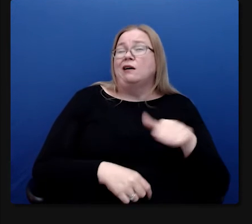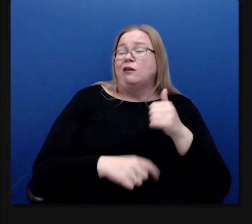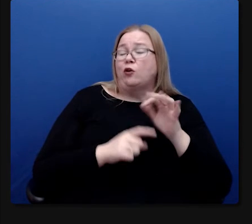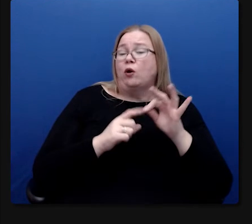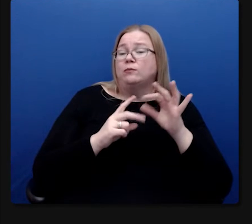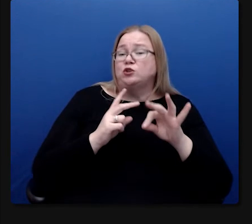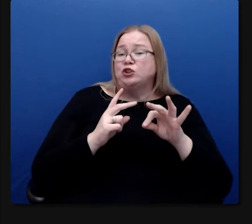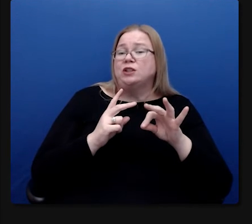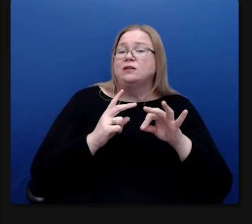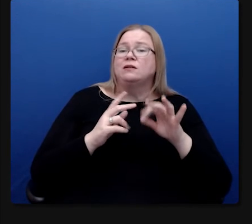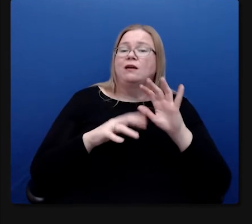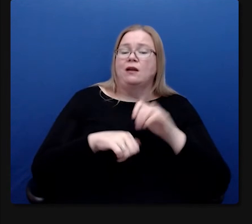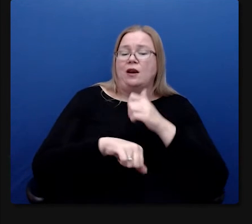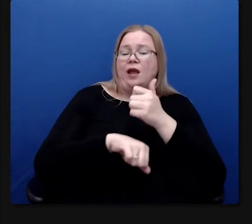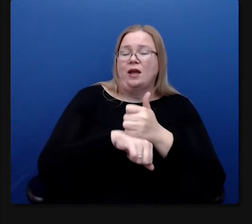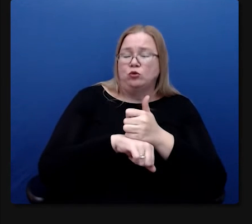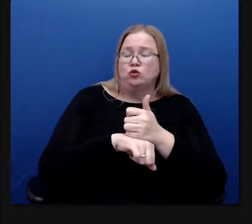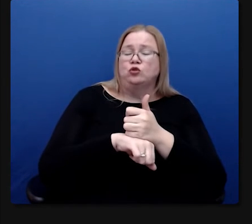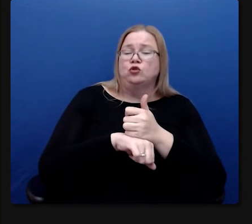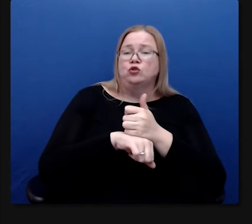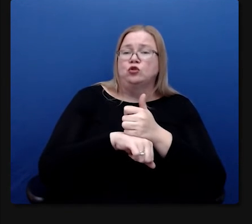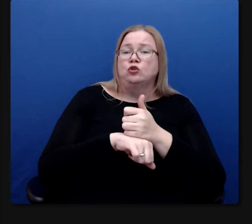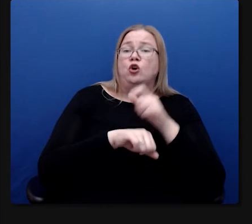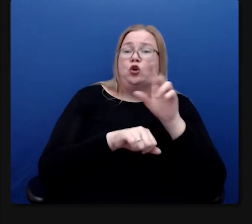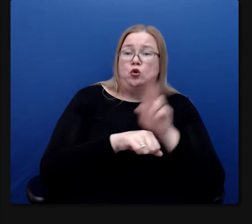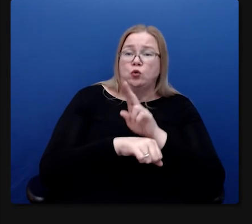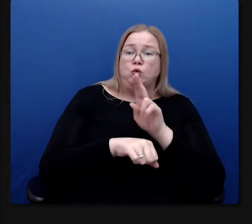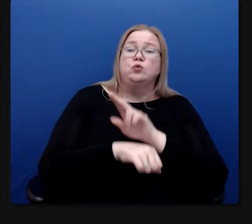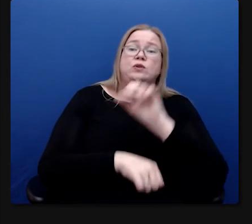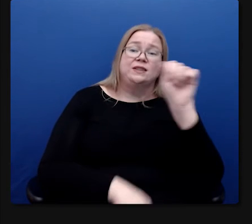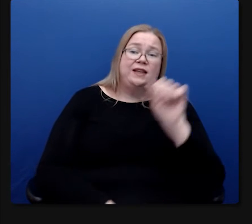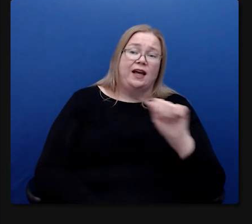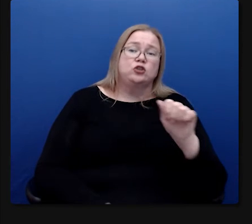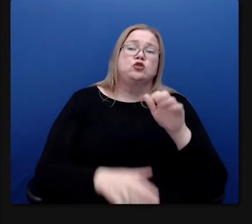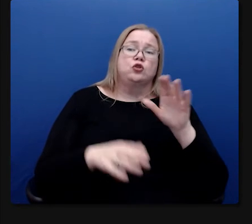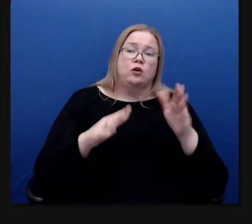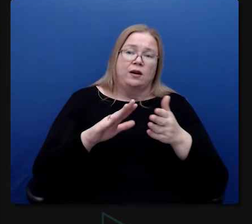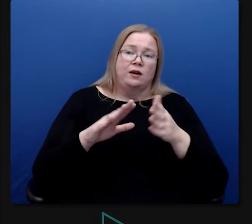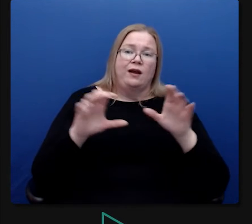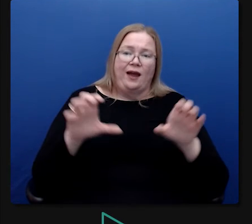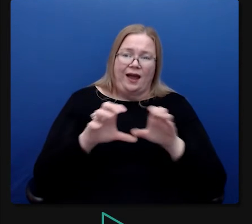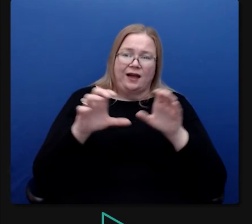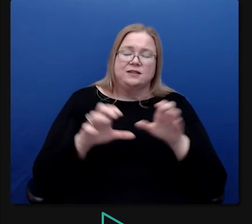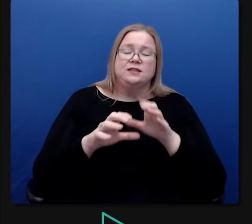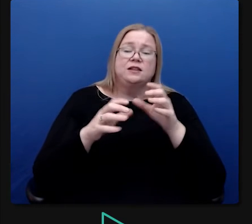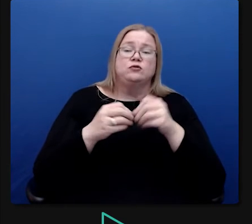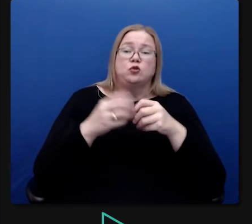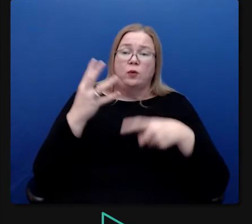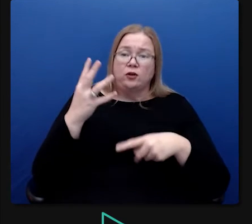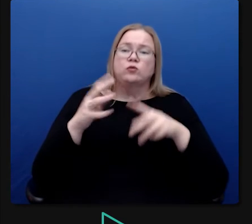The other option is enabling that you can use your Azure active directory credentials to log into the virtual machine.